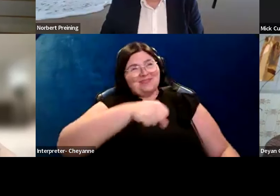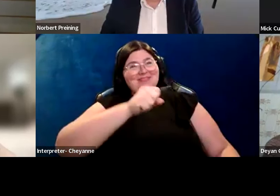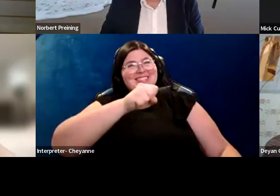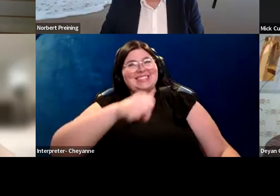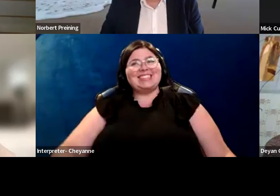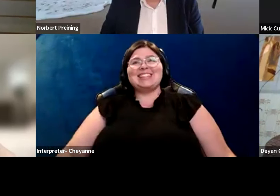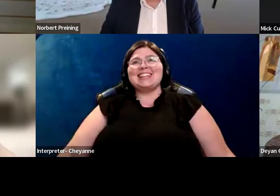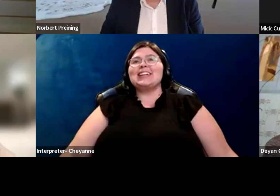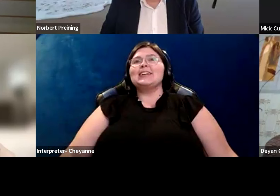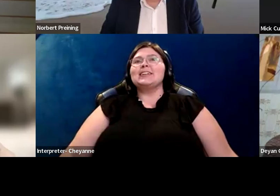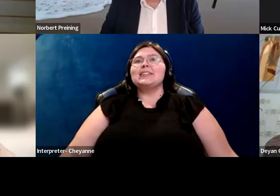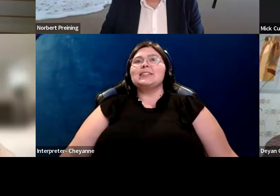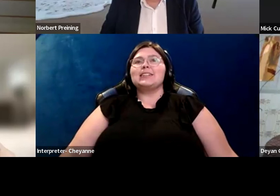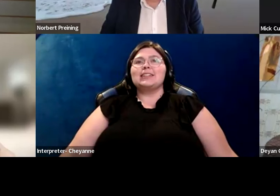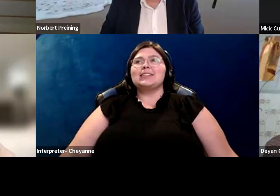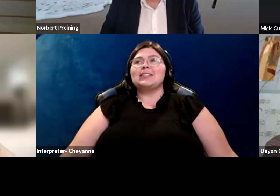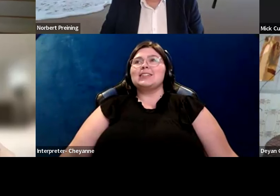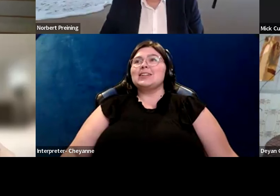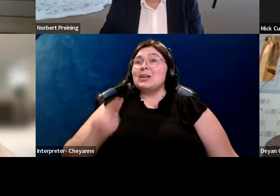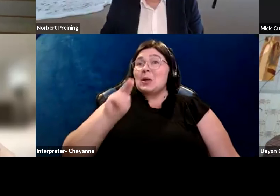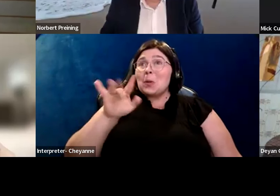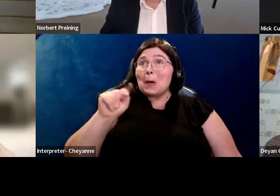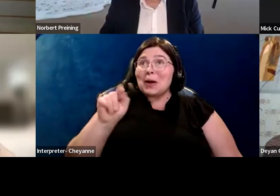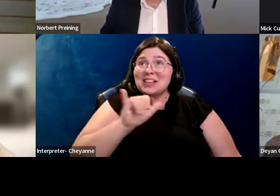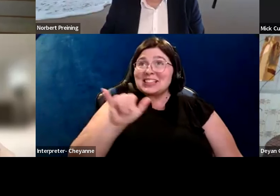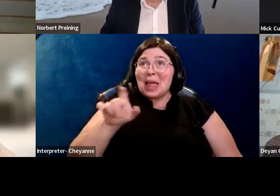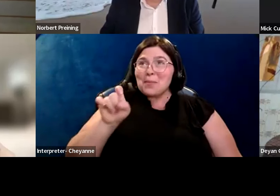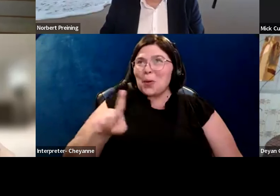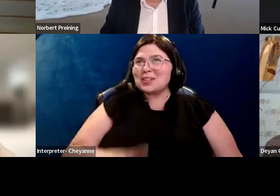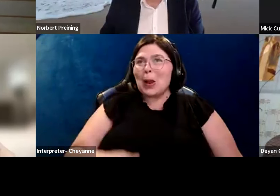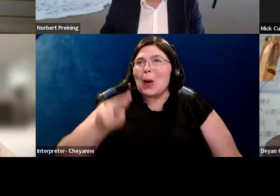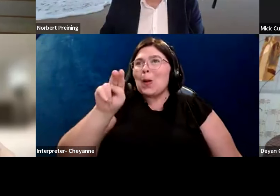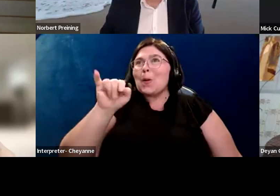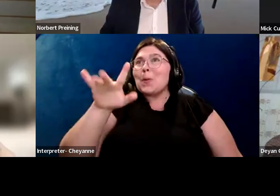Well, I want to ask Norbert the same question. Norbert, what would be on your wish list?